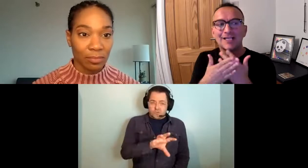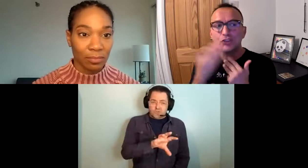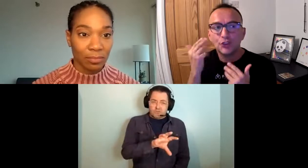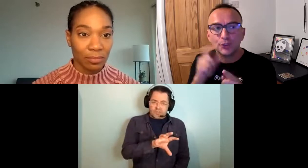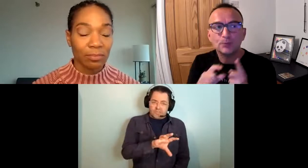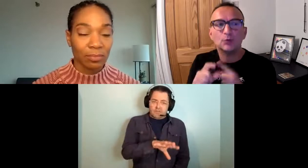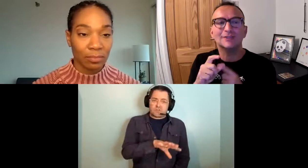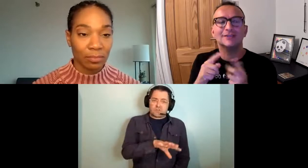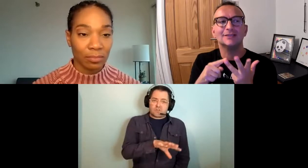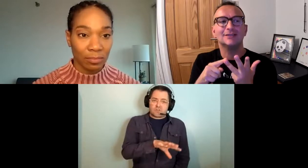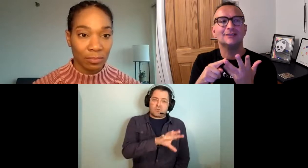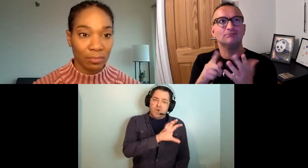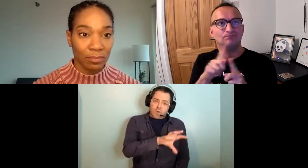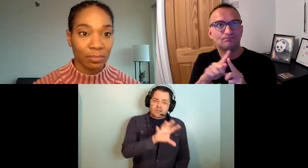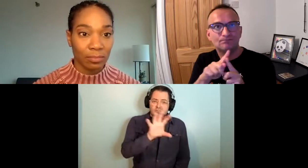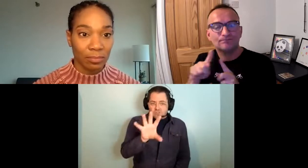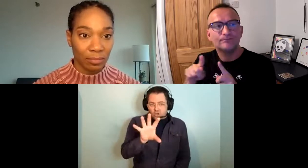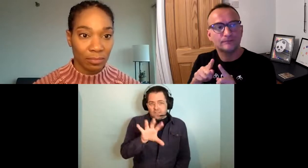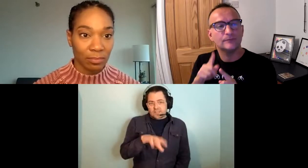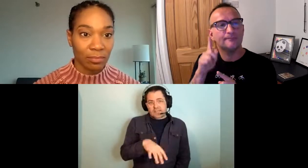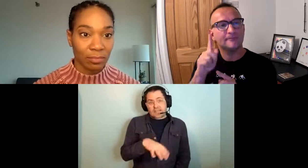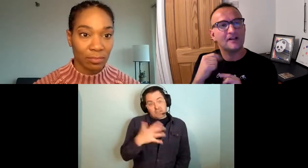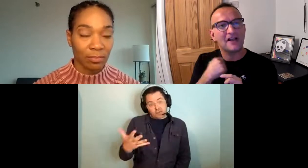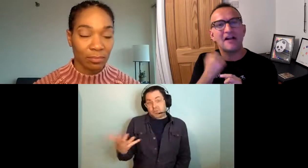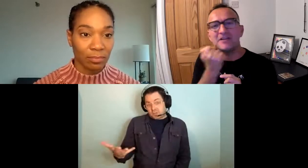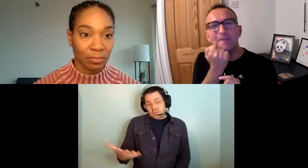we have been in contact with and its difficult to get